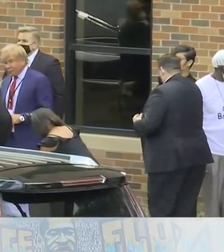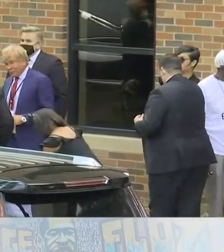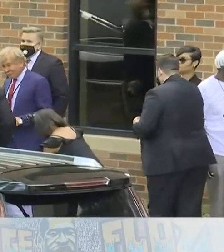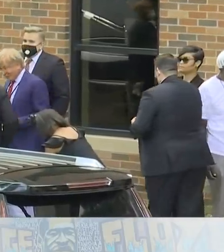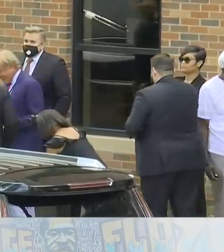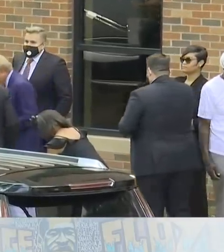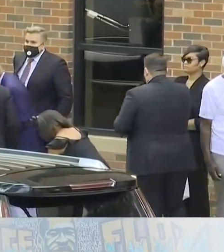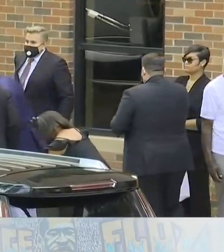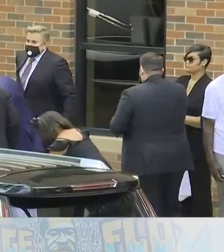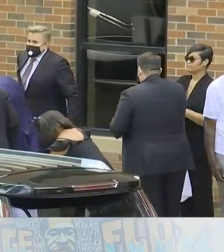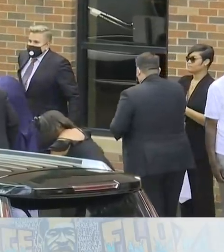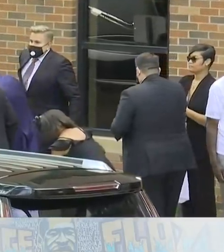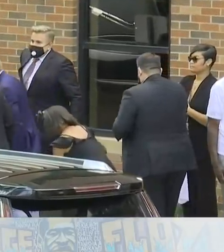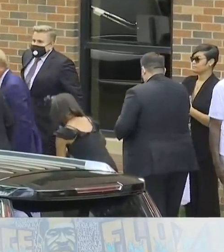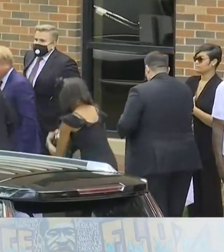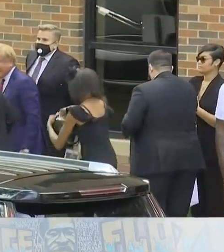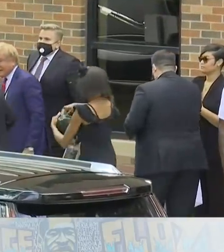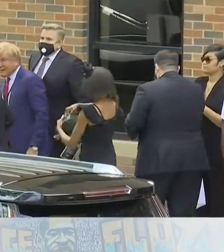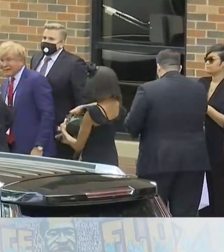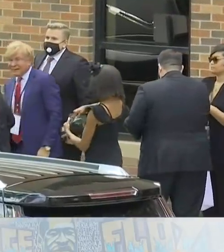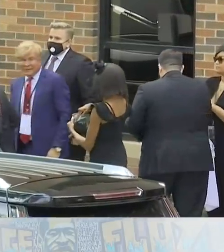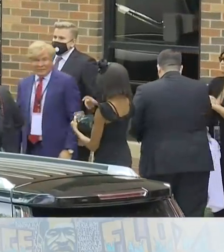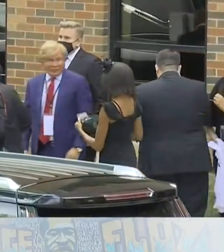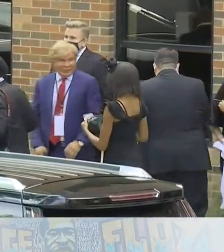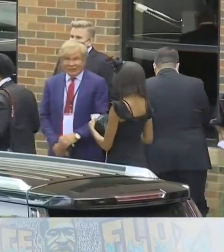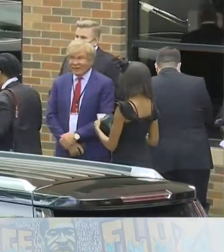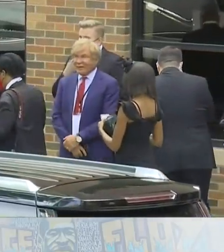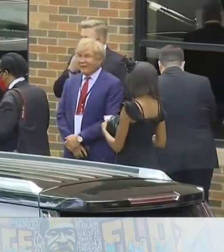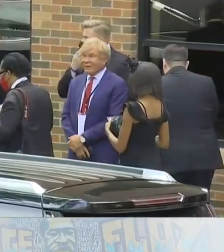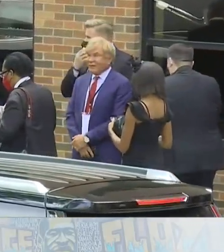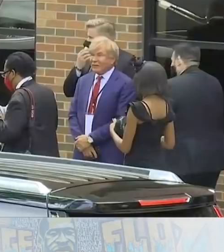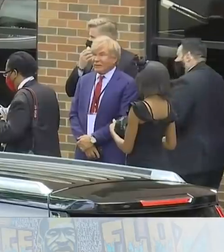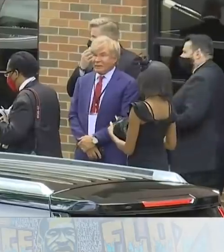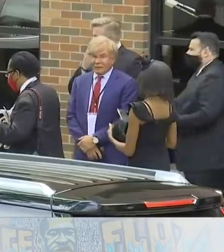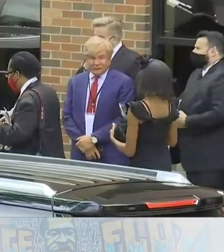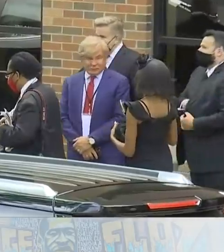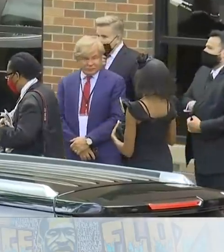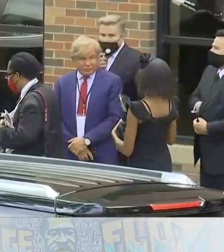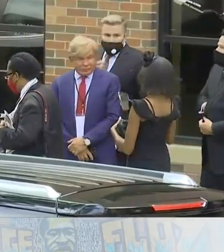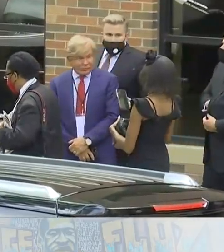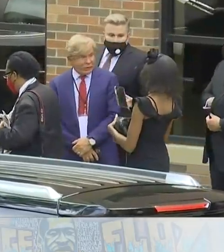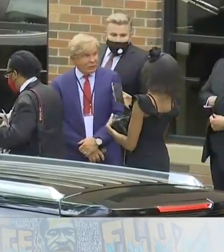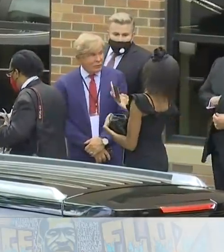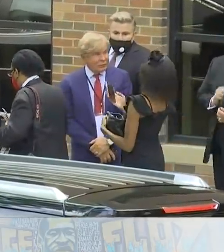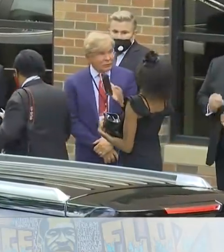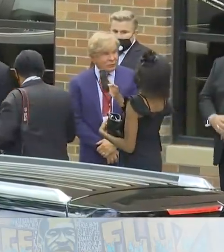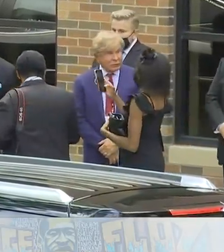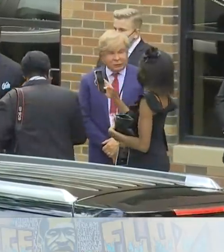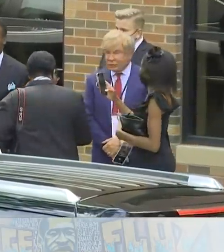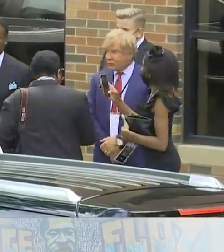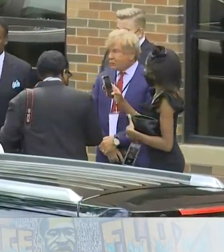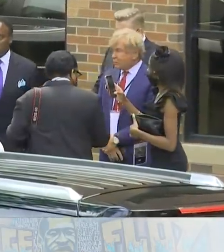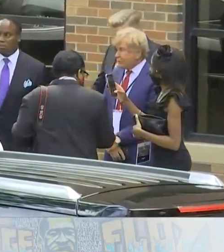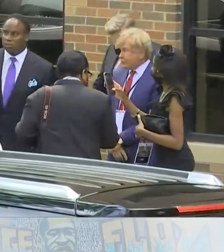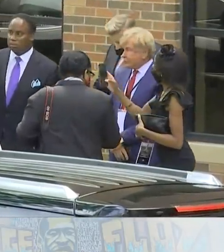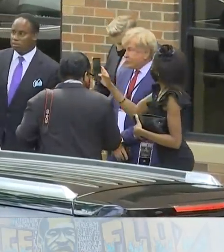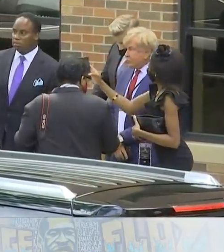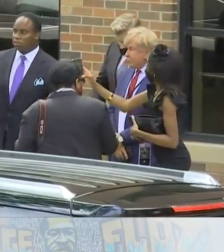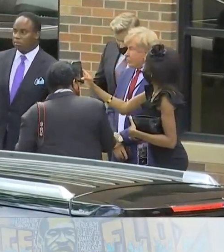WE LEARNED A LOT MORE ABOUT WHO GEORGE FLOYD IS AS A PERSON AND AS A BROTHER.